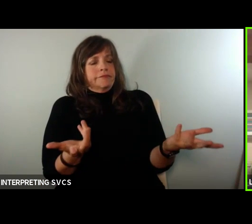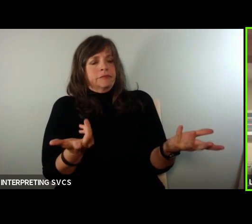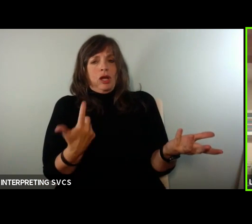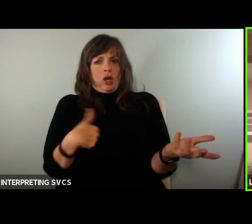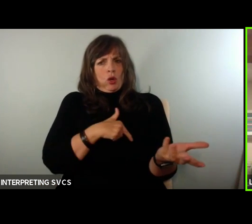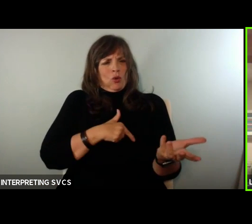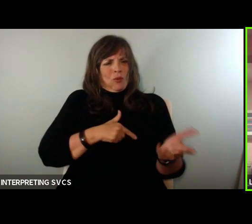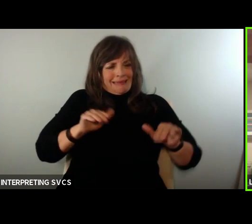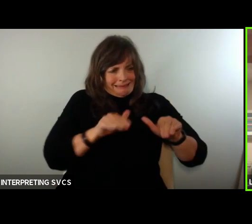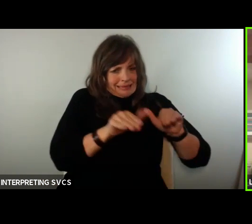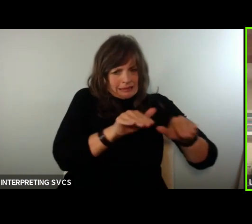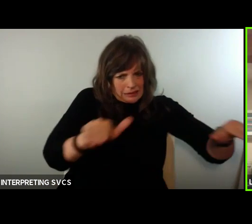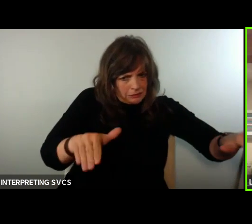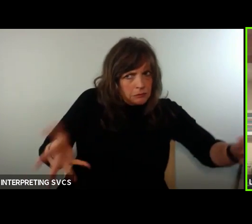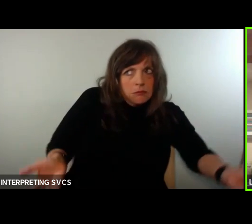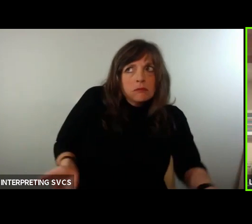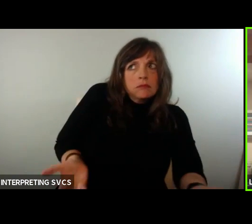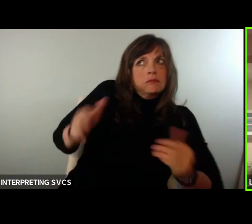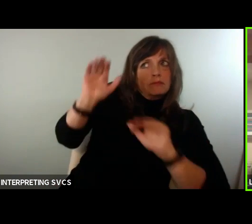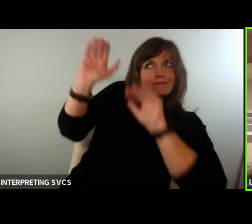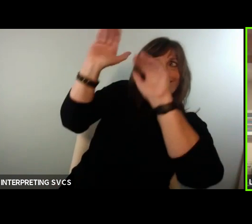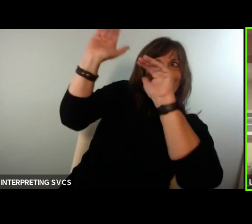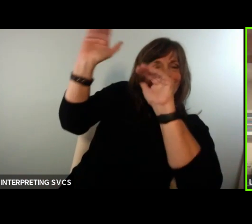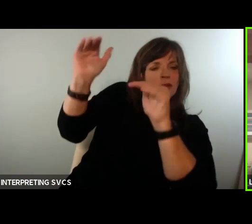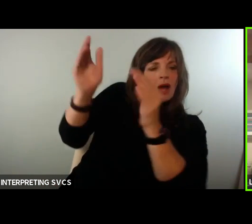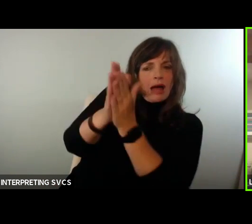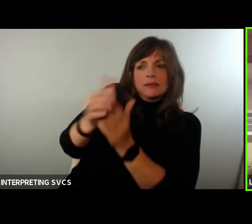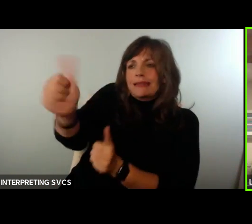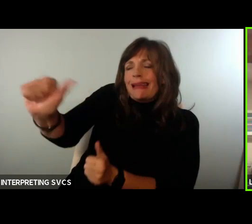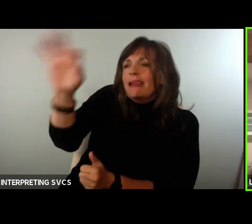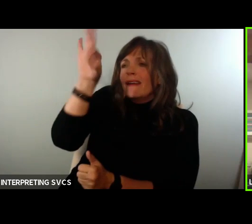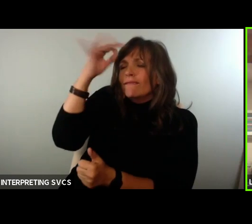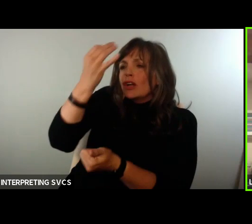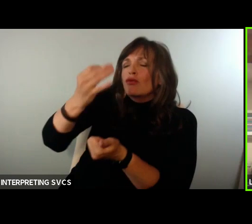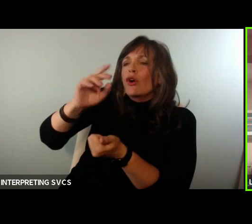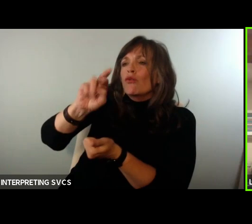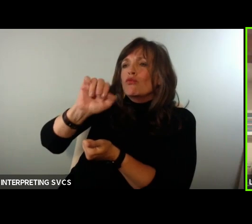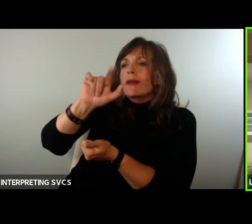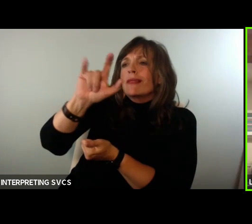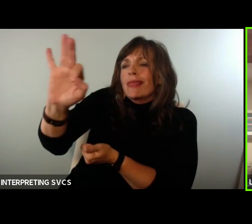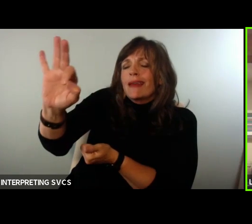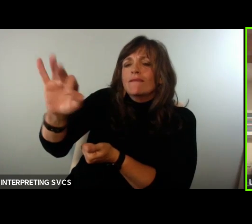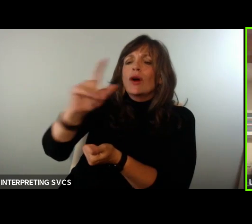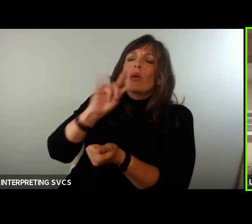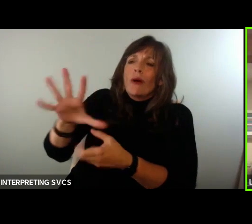to ensure that any federal relief package would include the entire non-profit arts sector.